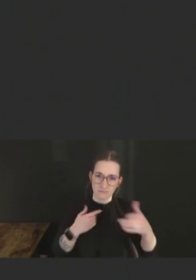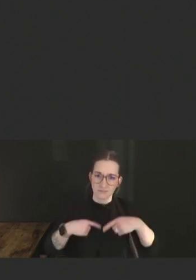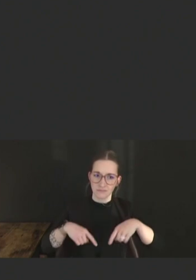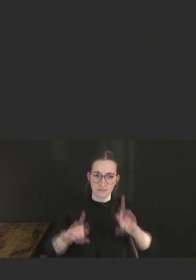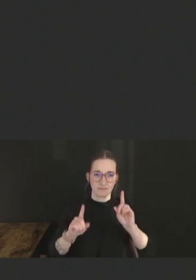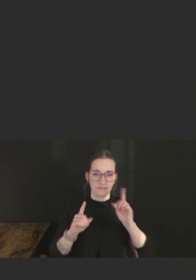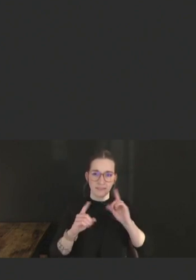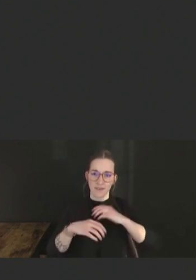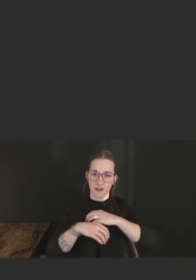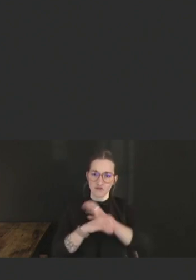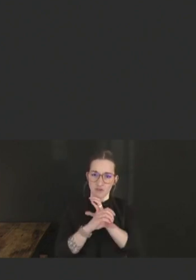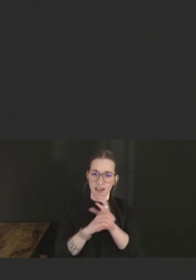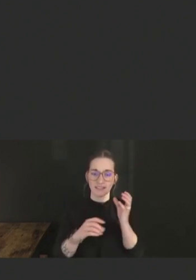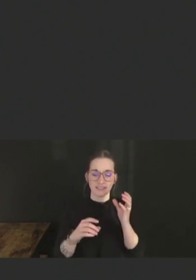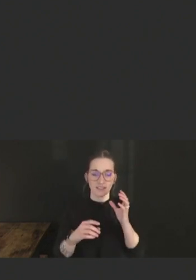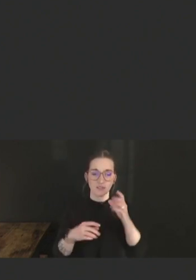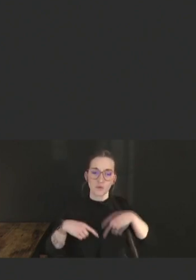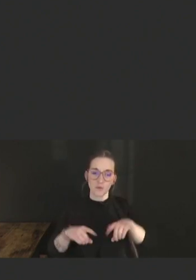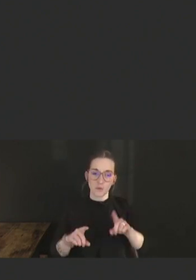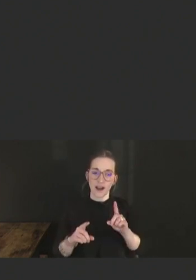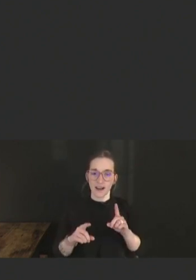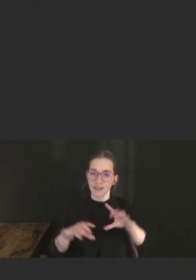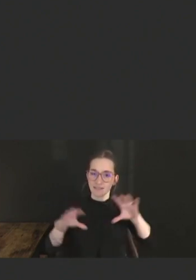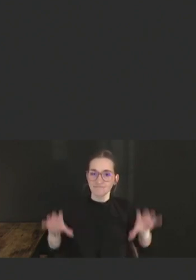and innovative approaches to restructure the system.